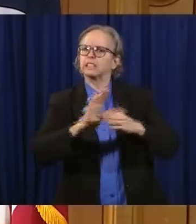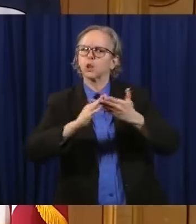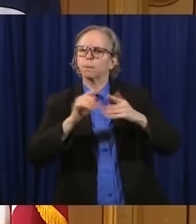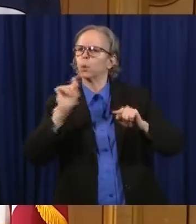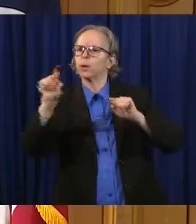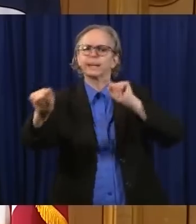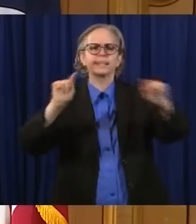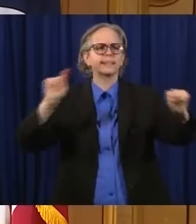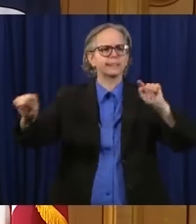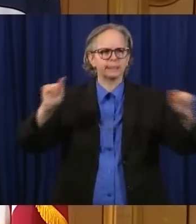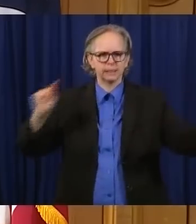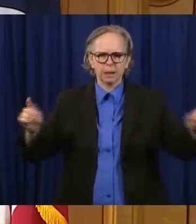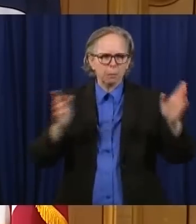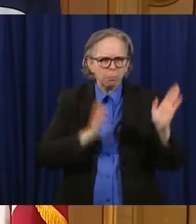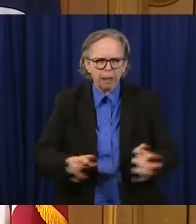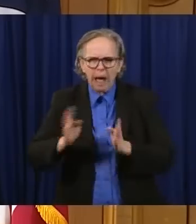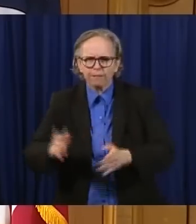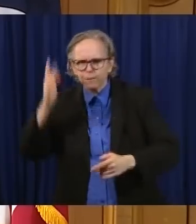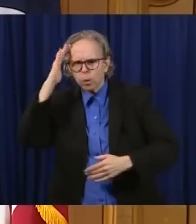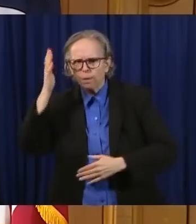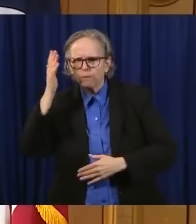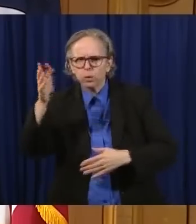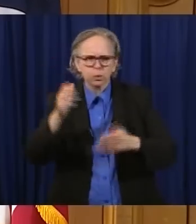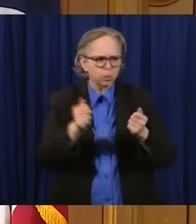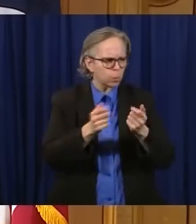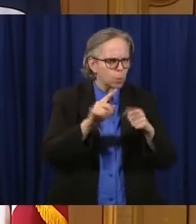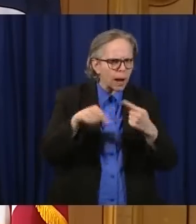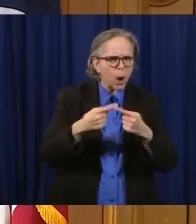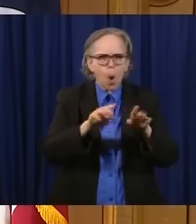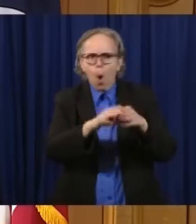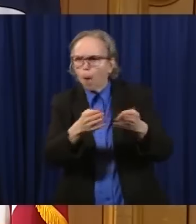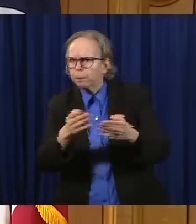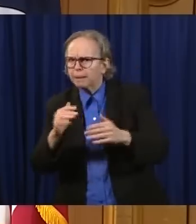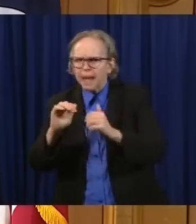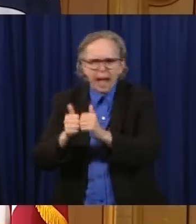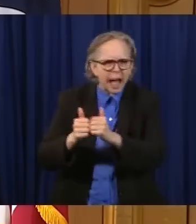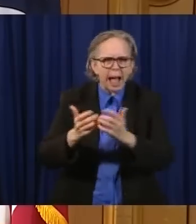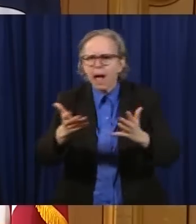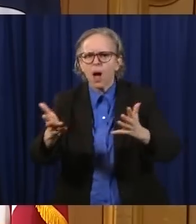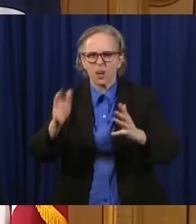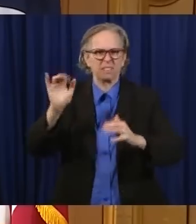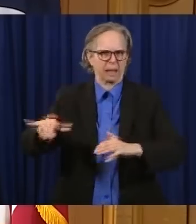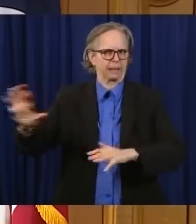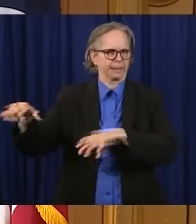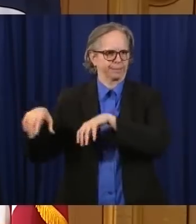I ASKED HIM TO REALLY HEAD UP OUR EFFORT TO WORK WITH THE BUSINESS COMMUNITY AS WE GET